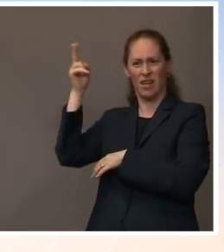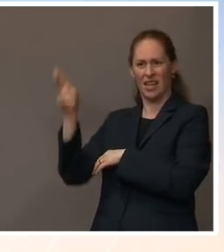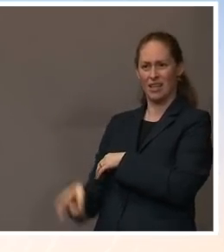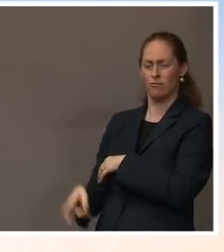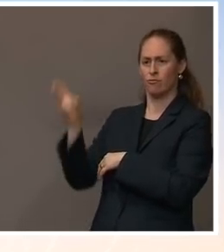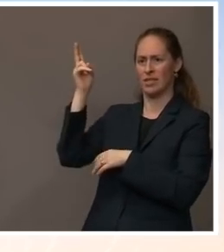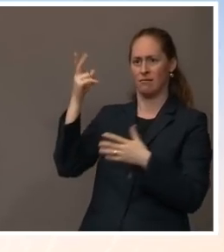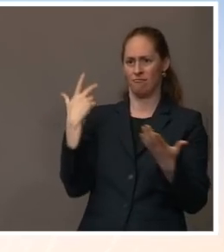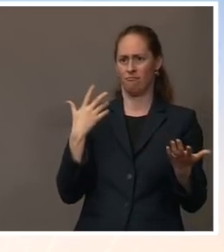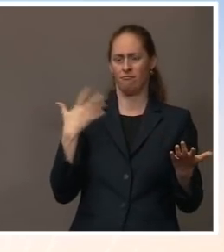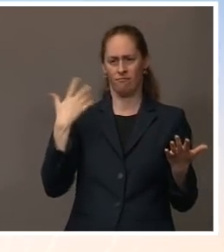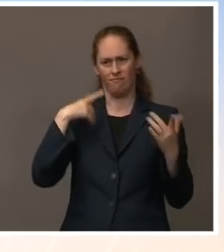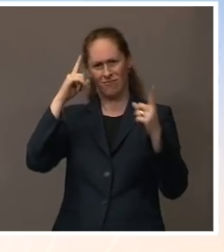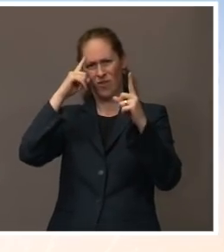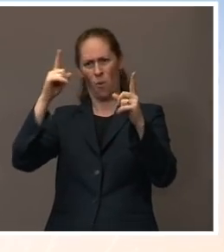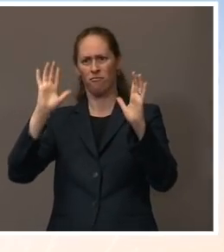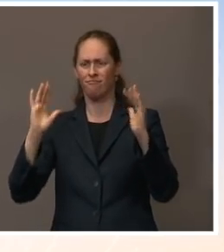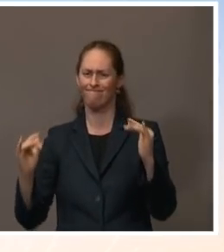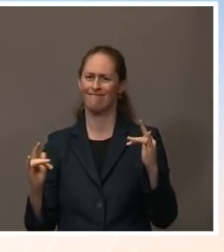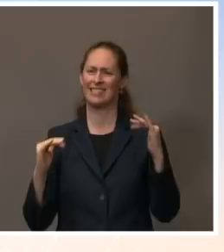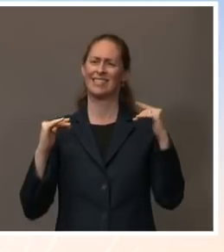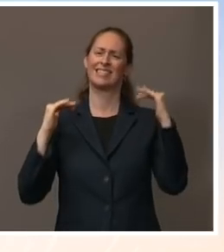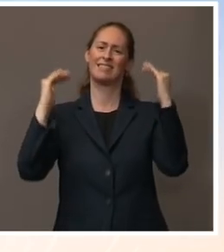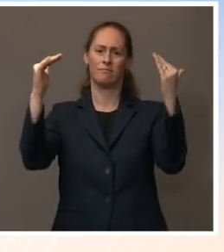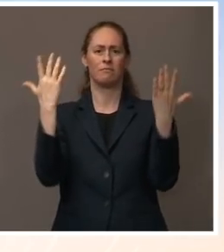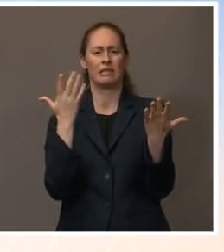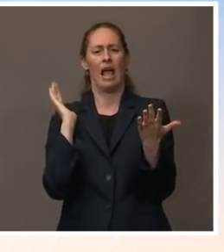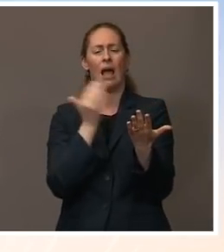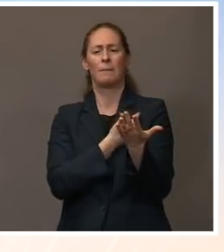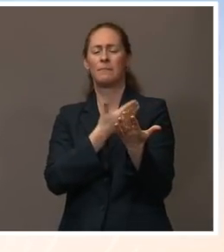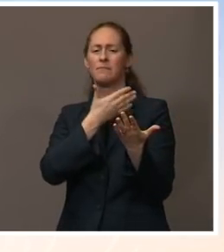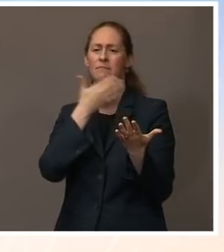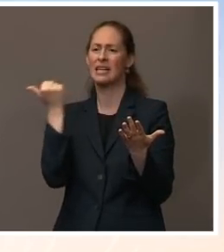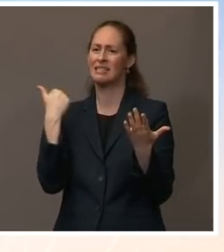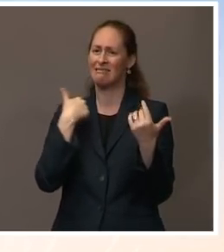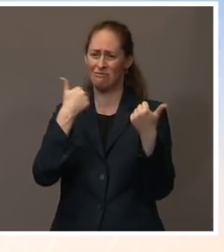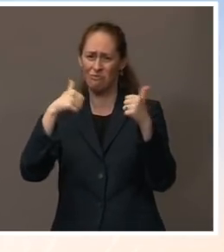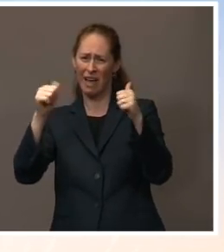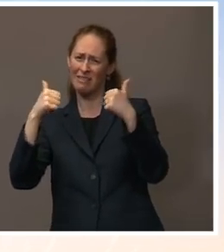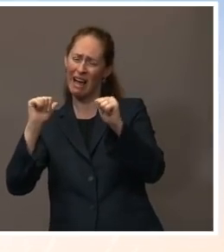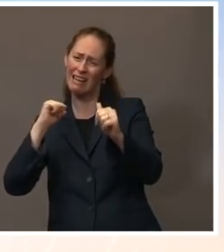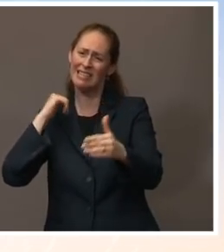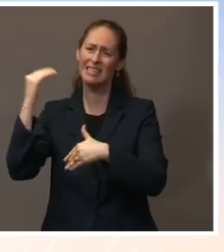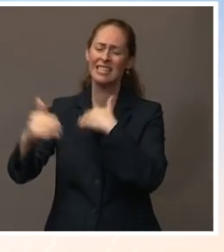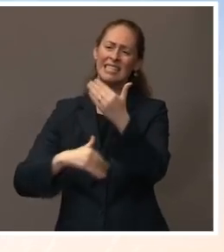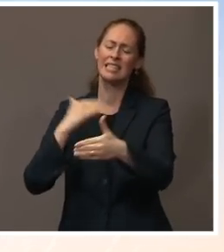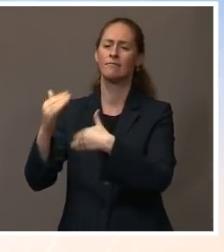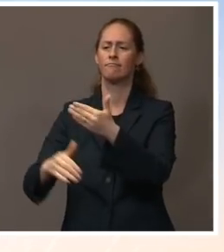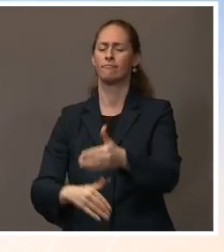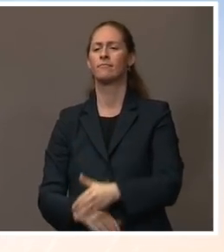and do everything we pas- -- possibly can to achieve them. And in our view, we have -- part of our objective